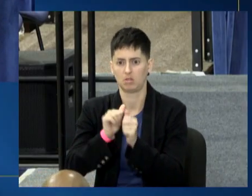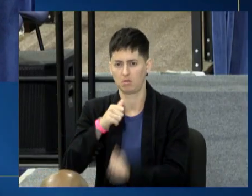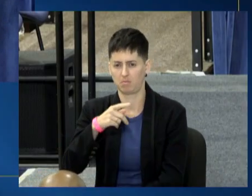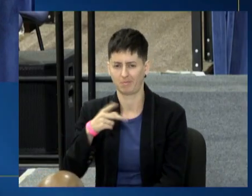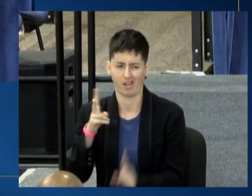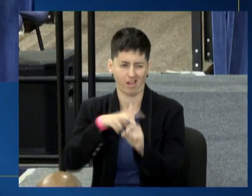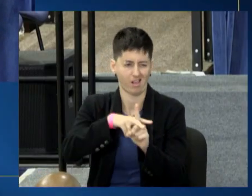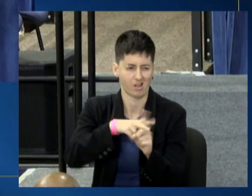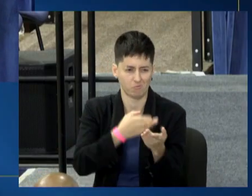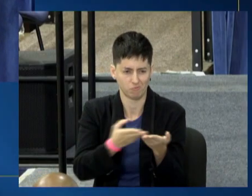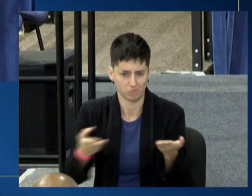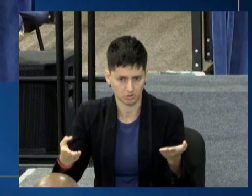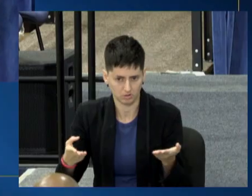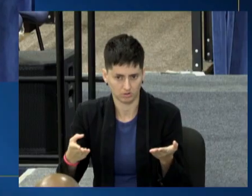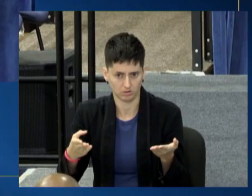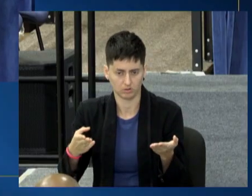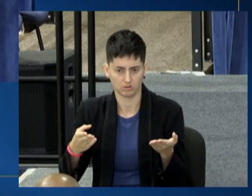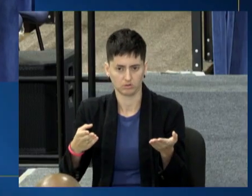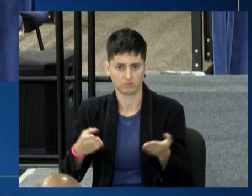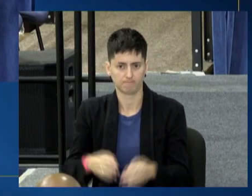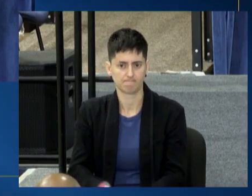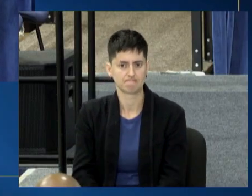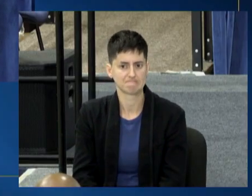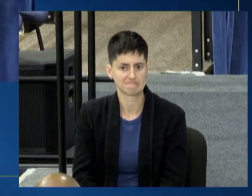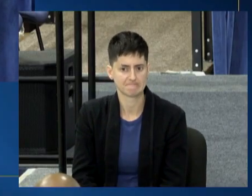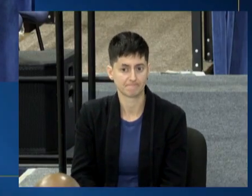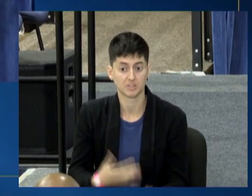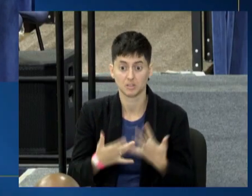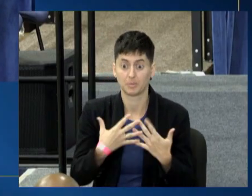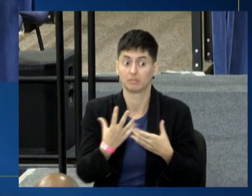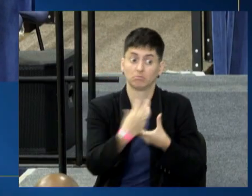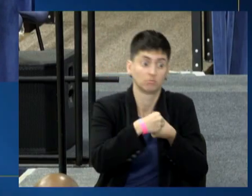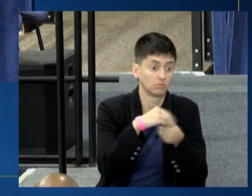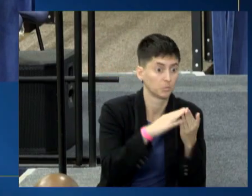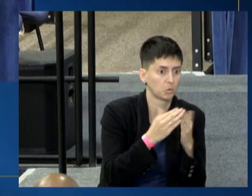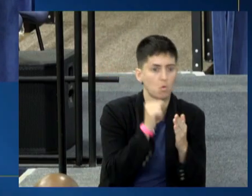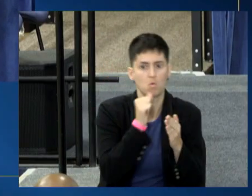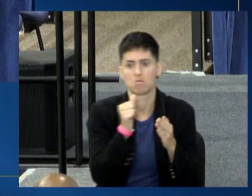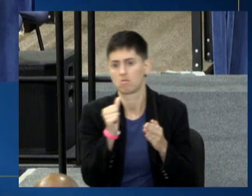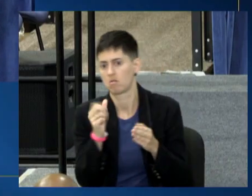is working in lockstep with us, whether within the community or not, to effect change. We are